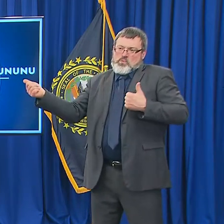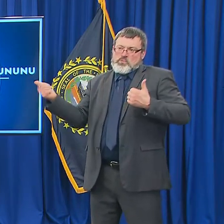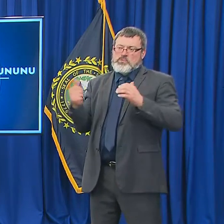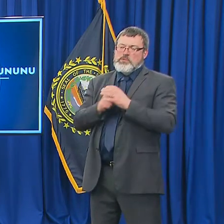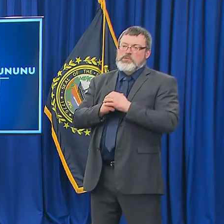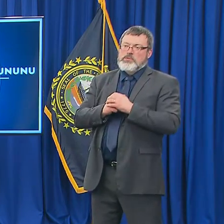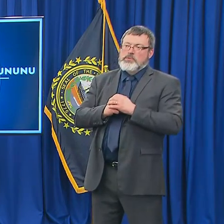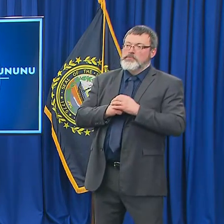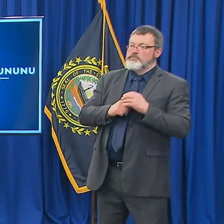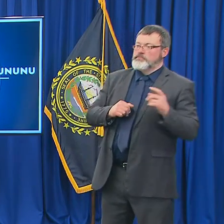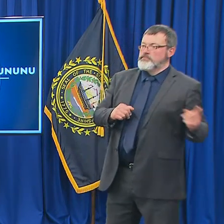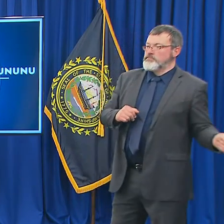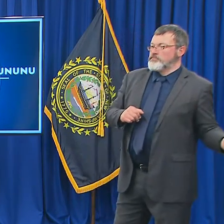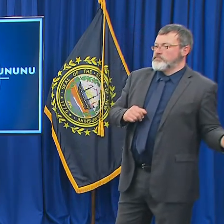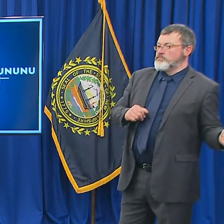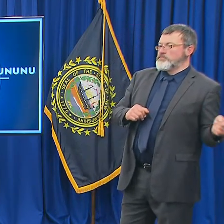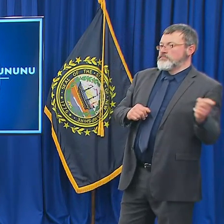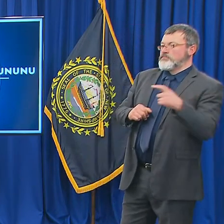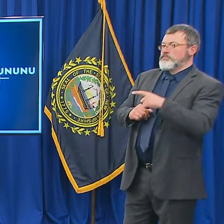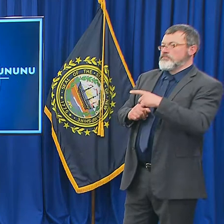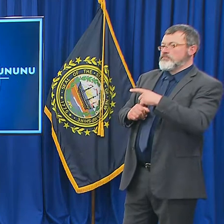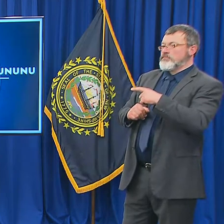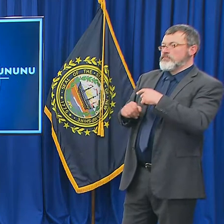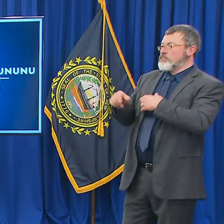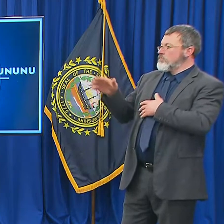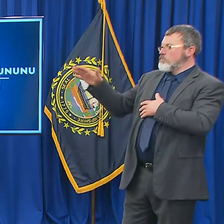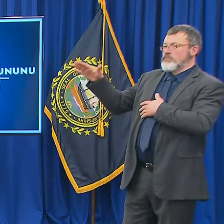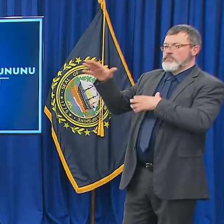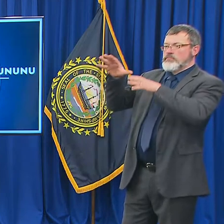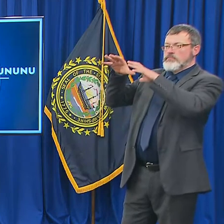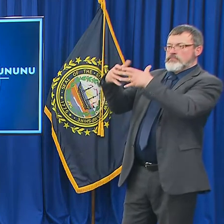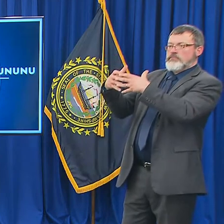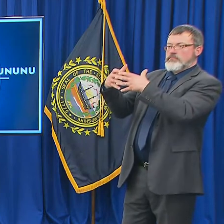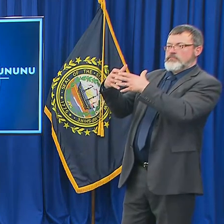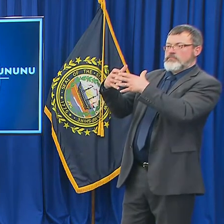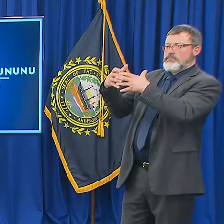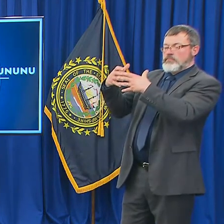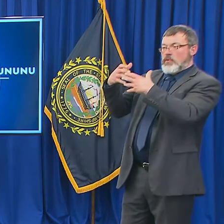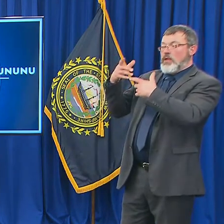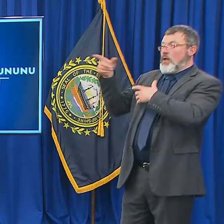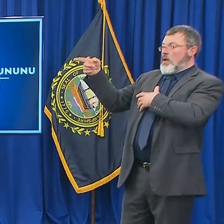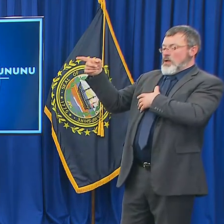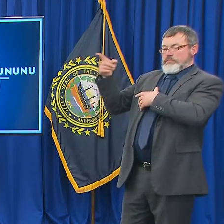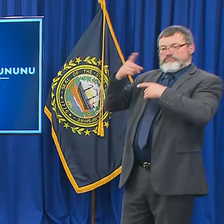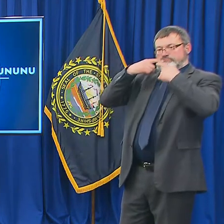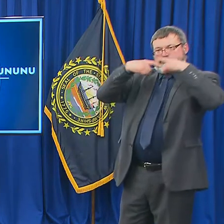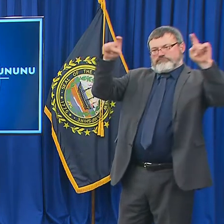You know that's people are going to do what they're going to do. Again I'm not going to speculate on what